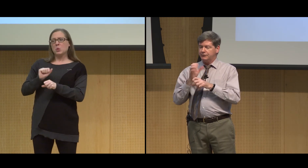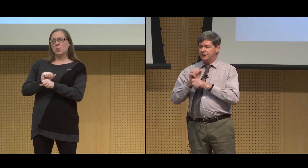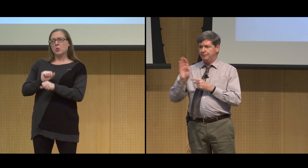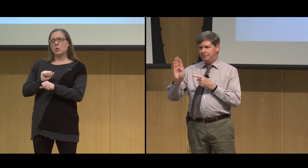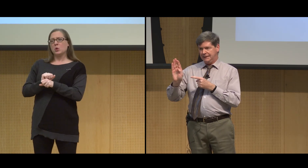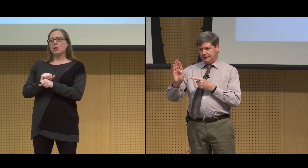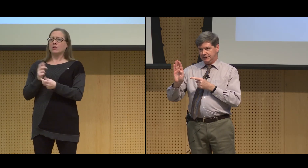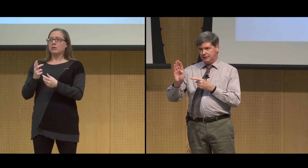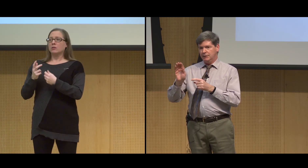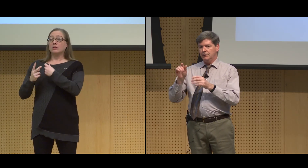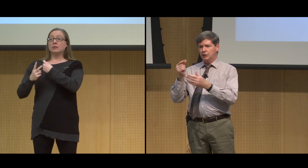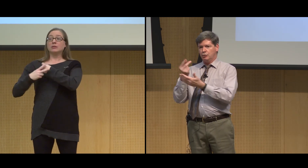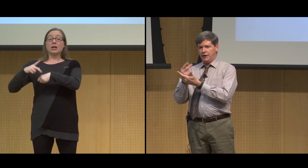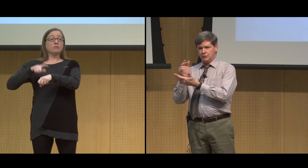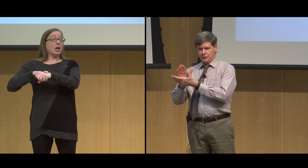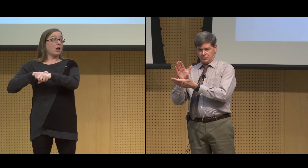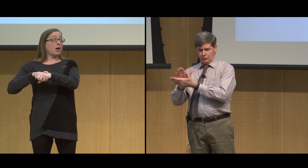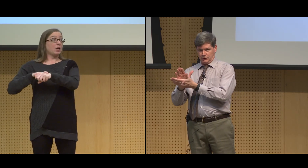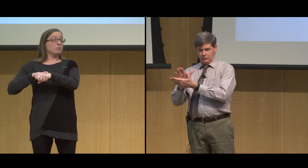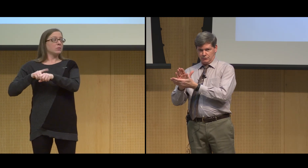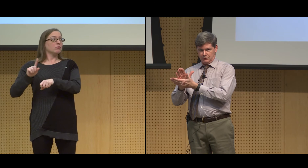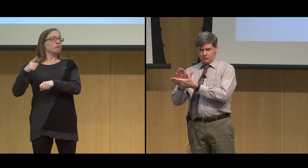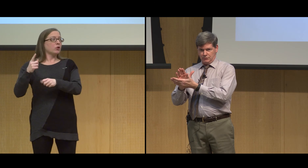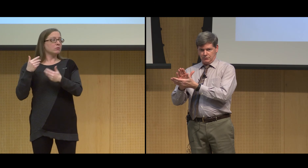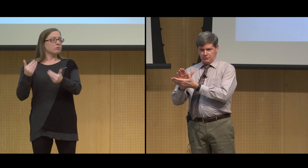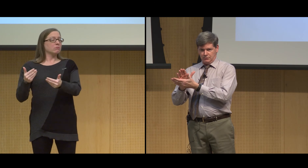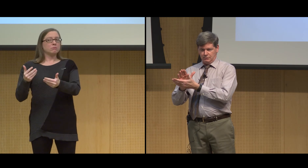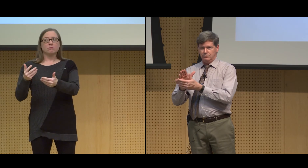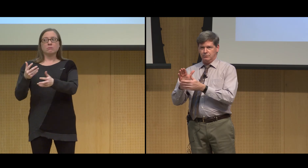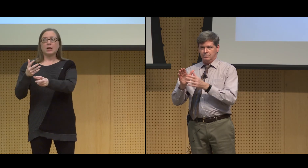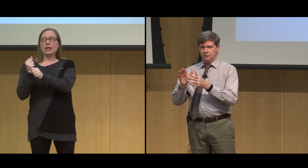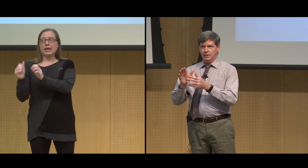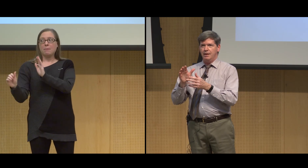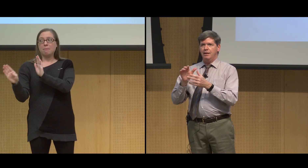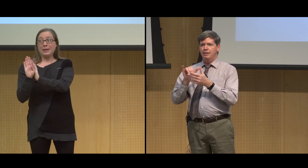to get a "B" in graduate school,